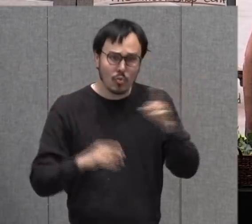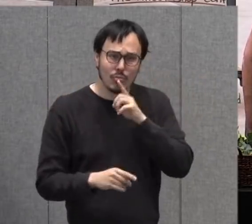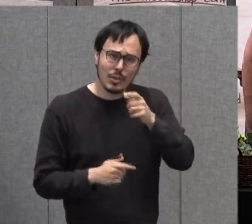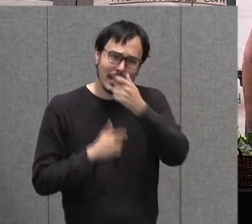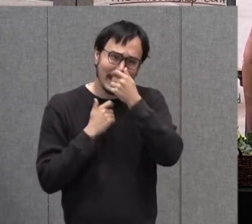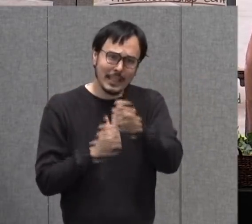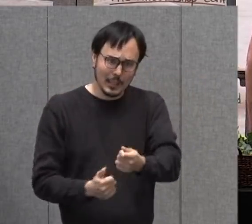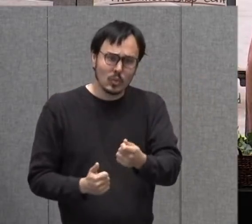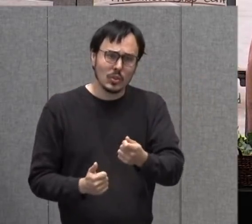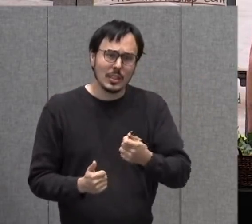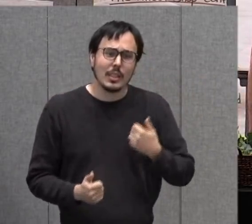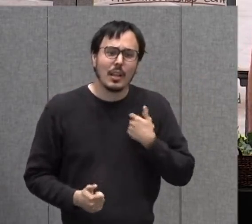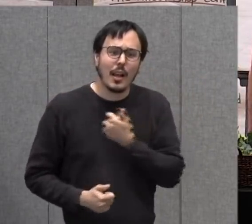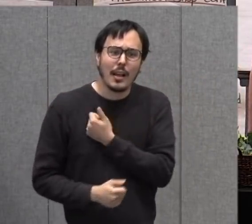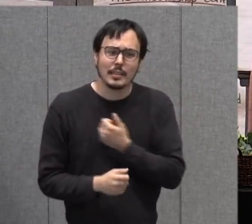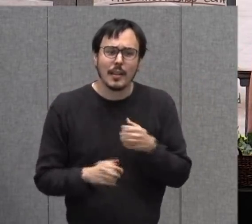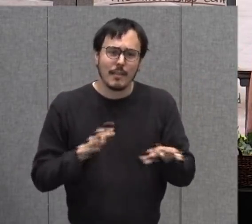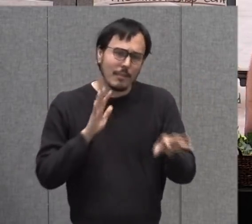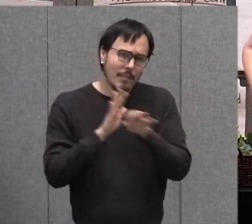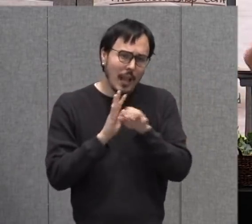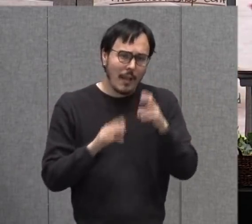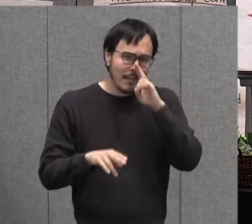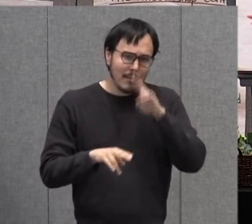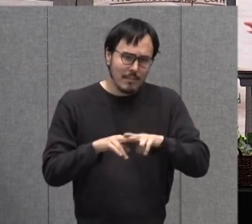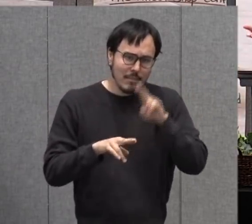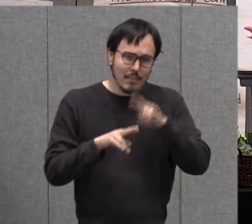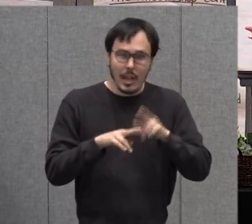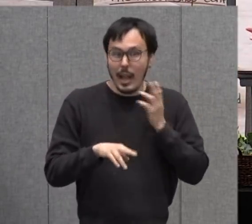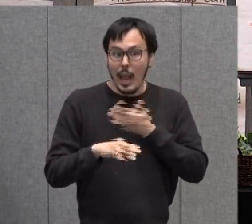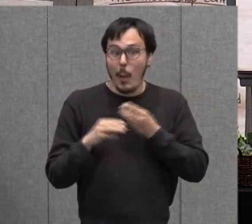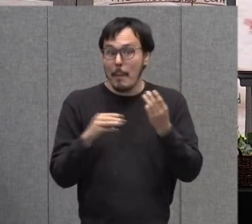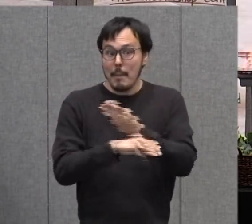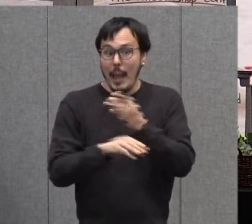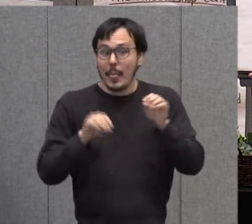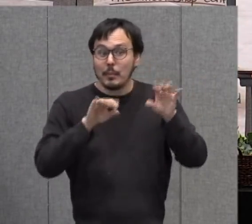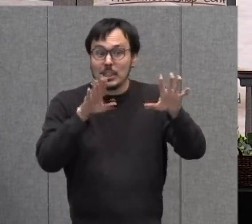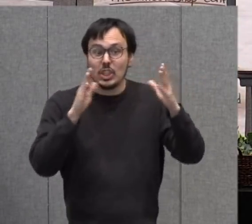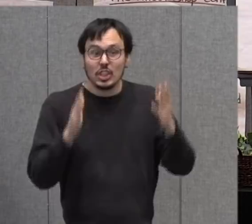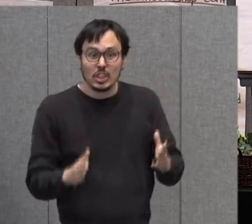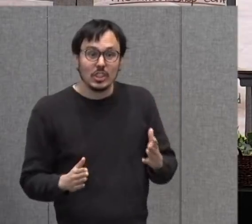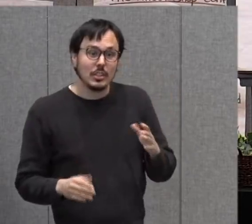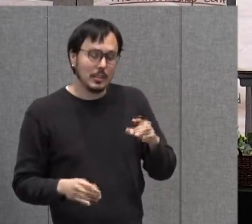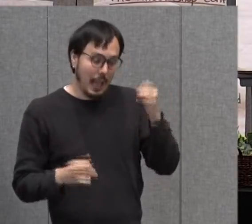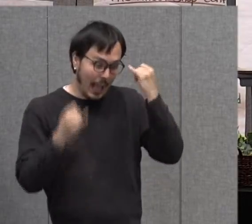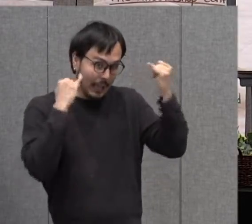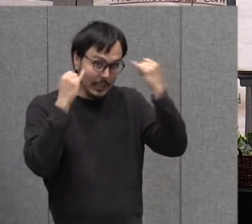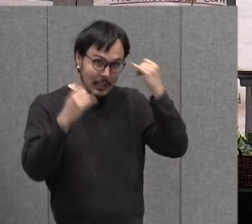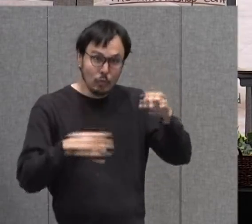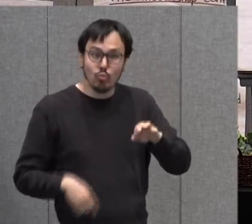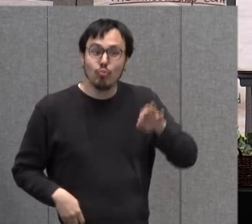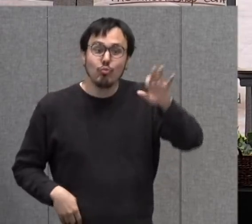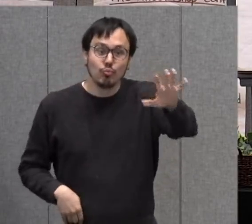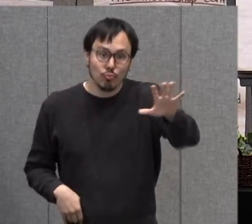that we've had some fun with our mathematicians at home and we've given you some ideas you can definitely work on.